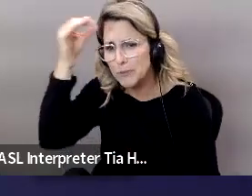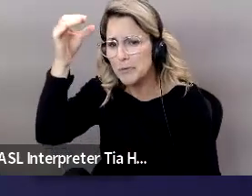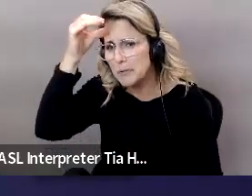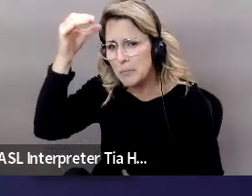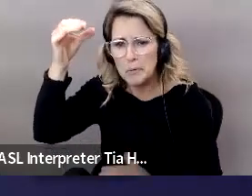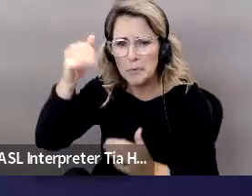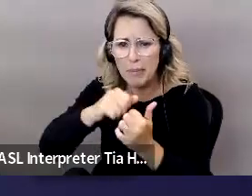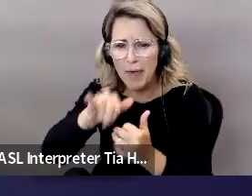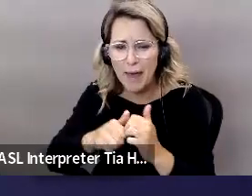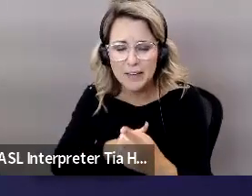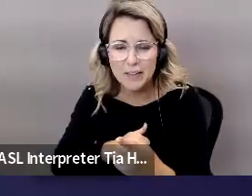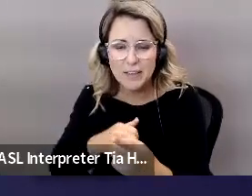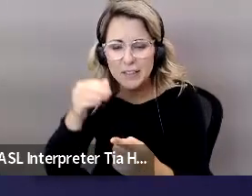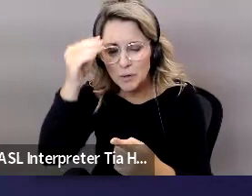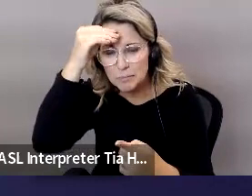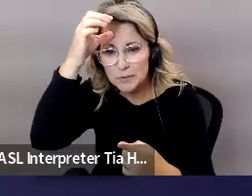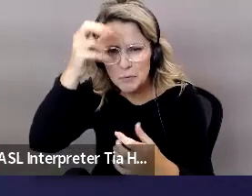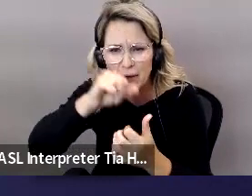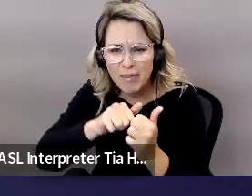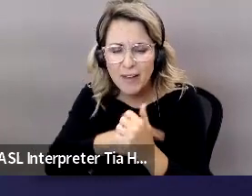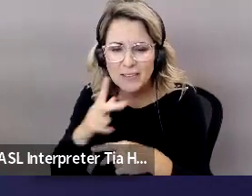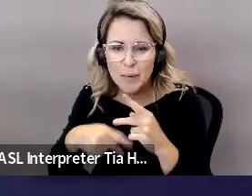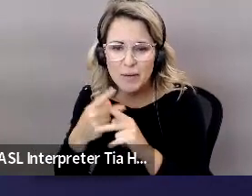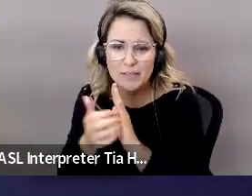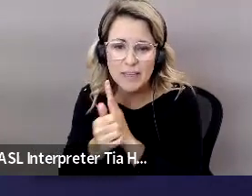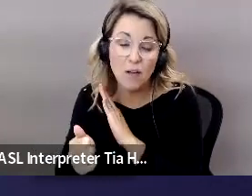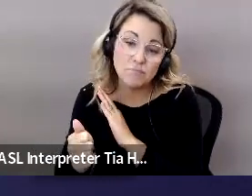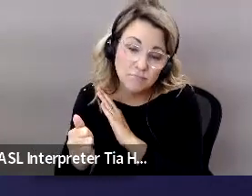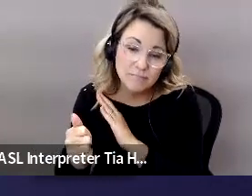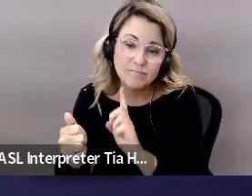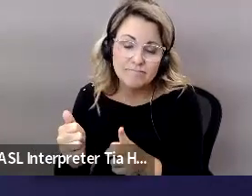like some of those skills are really going to come in handy here. But, you have to be careful